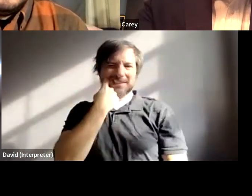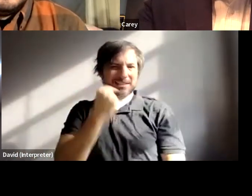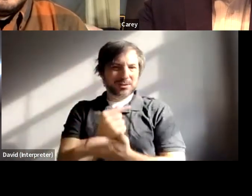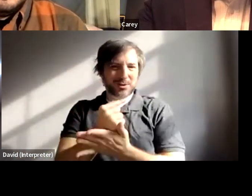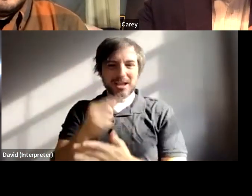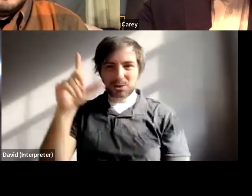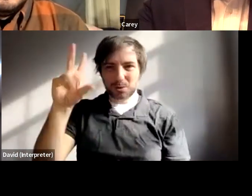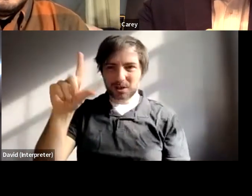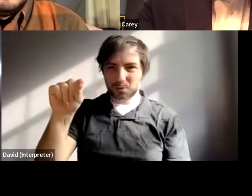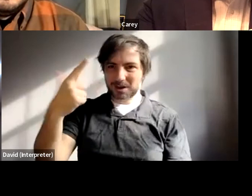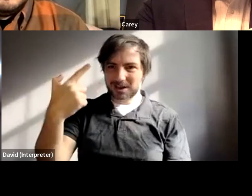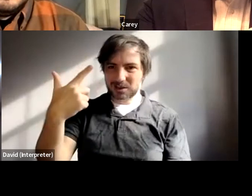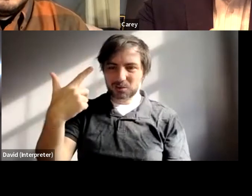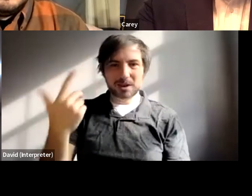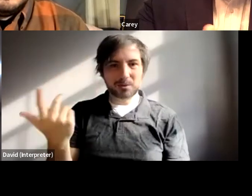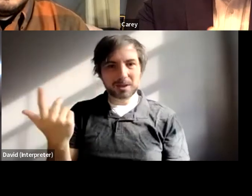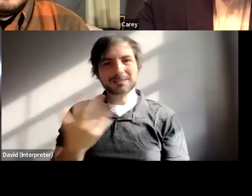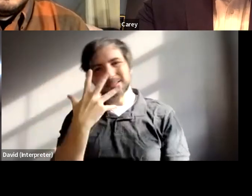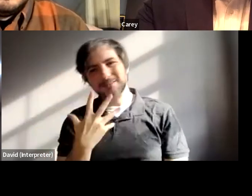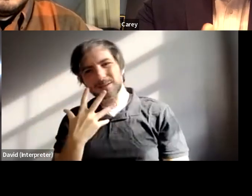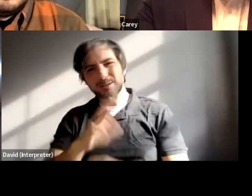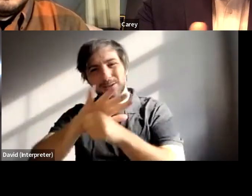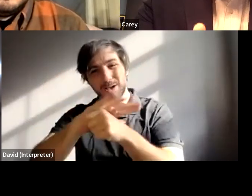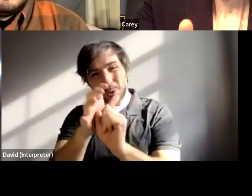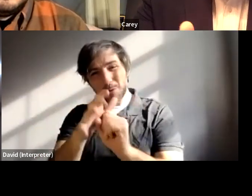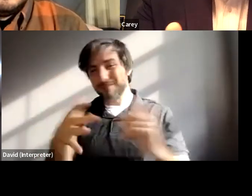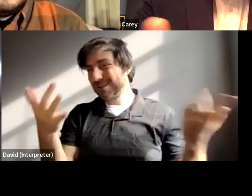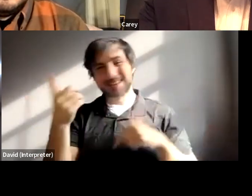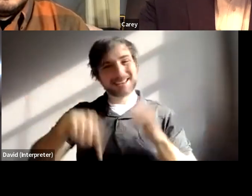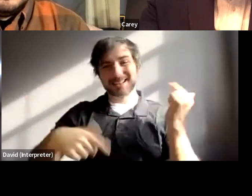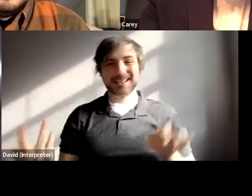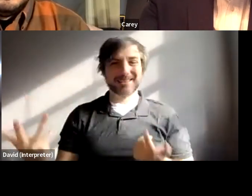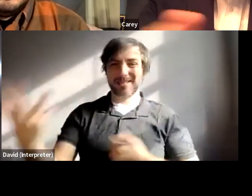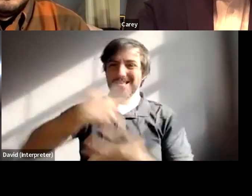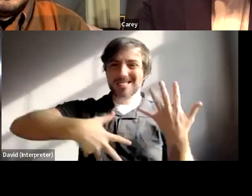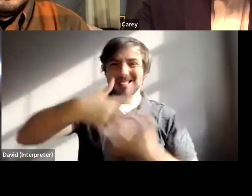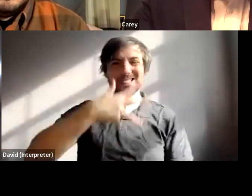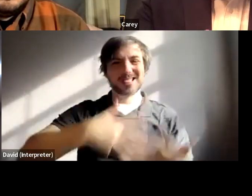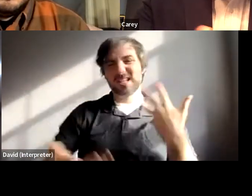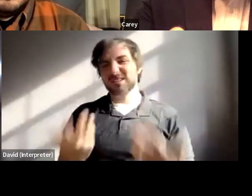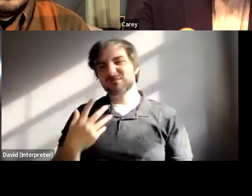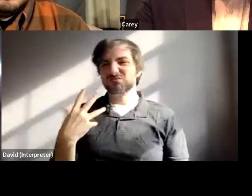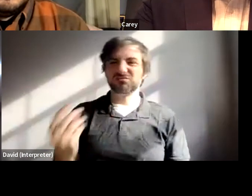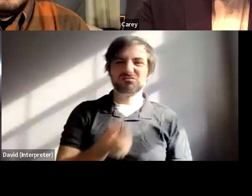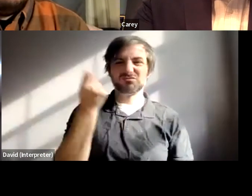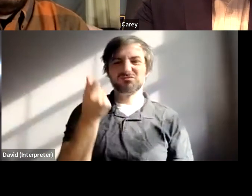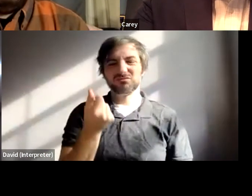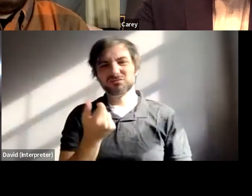Unfortunately, during Covid, he wasn't allowed to be around because of the issues and restrictions and